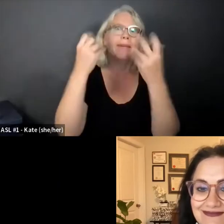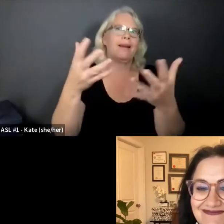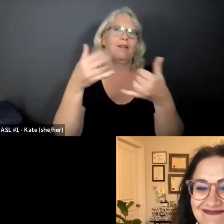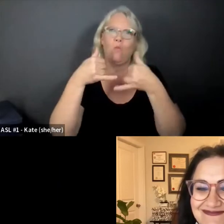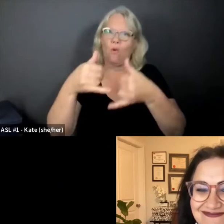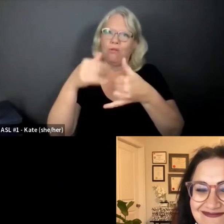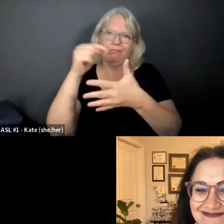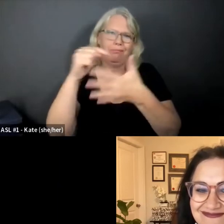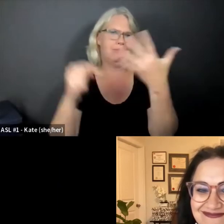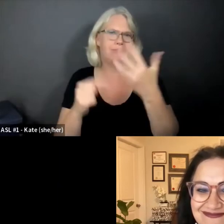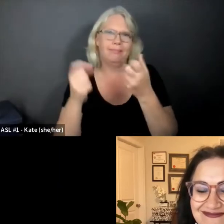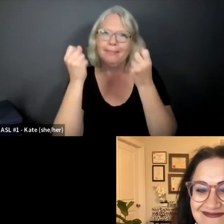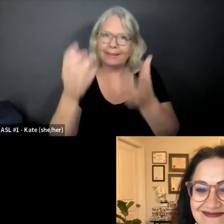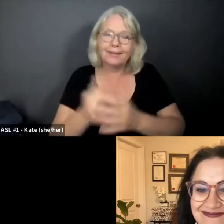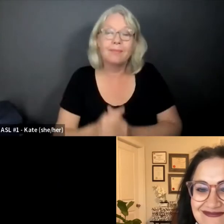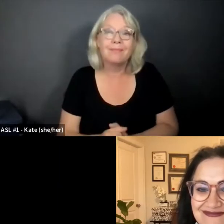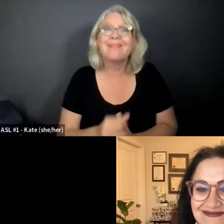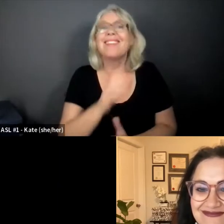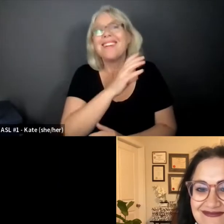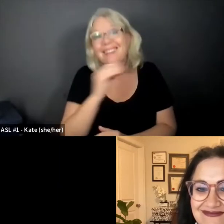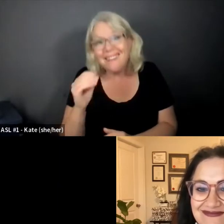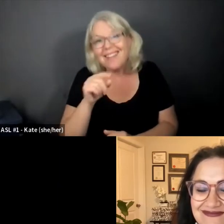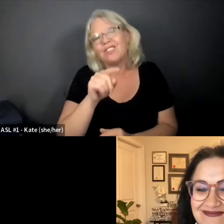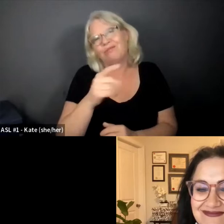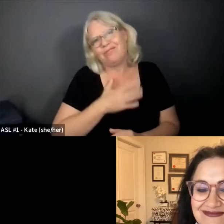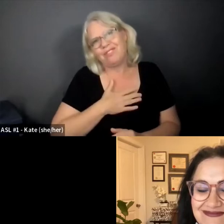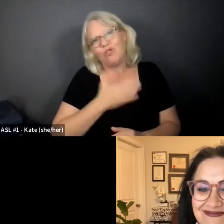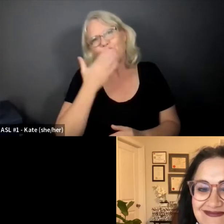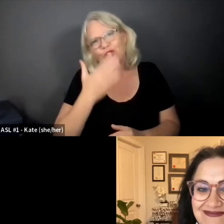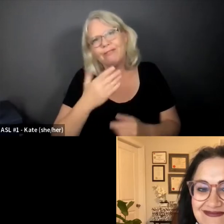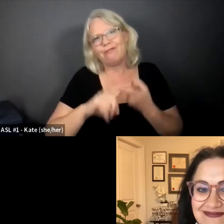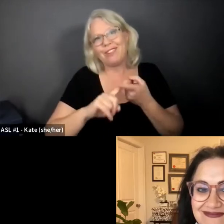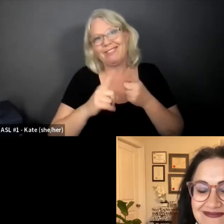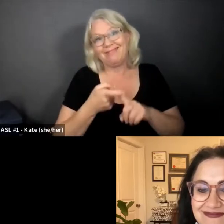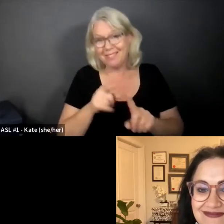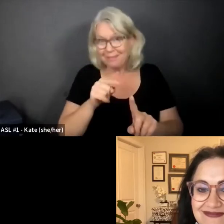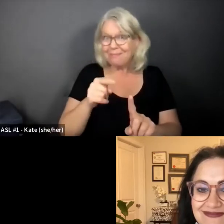AND ENA WAS THE DIRECTOR OF LITIGATION WHEN I BEGAN AS AN ARTICLING STUDENT.